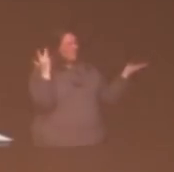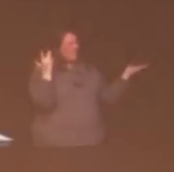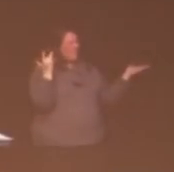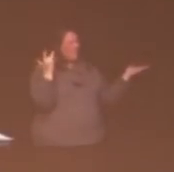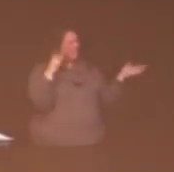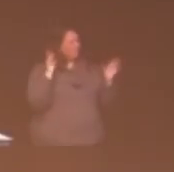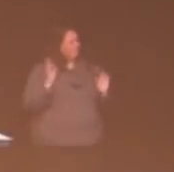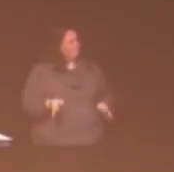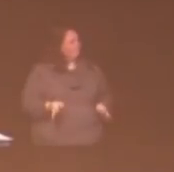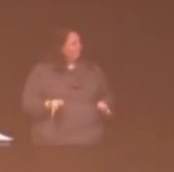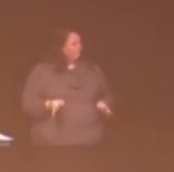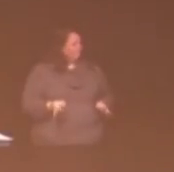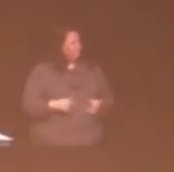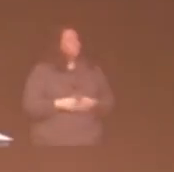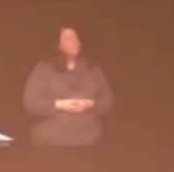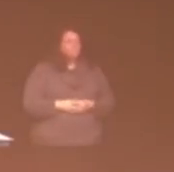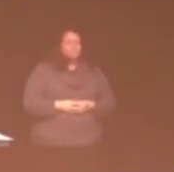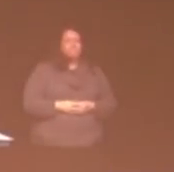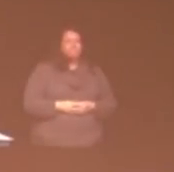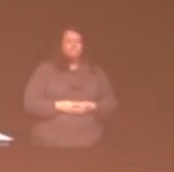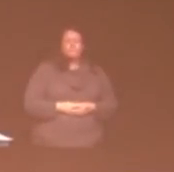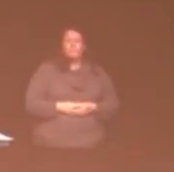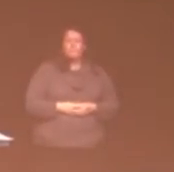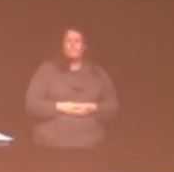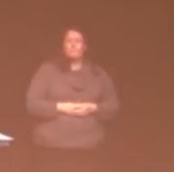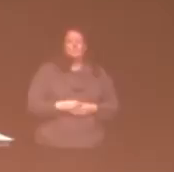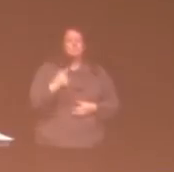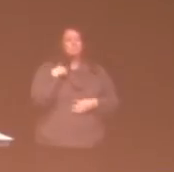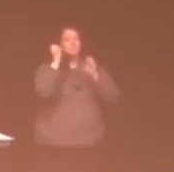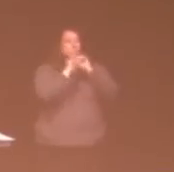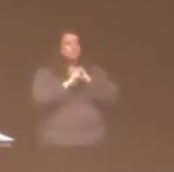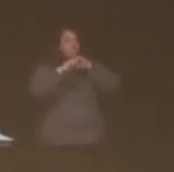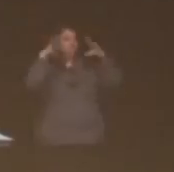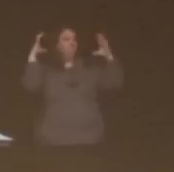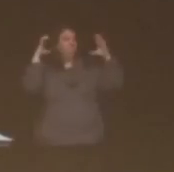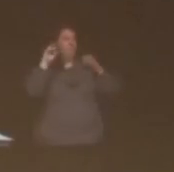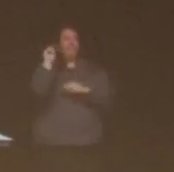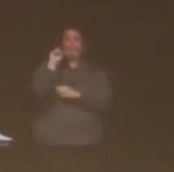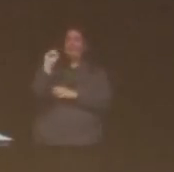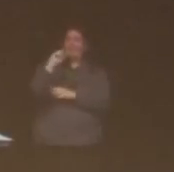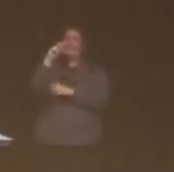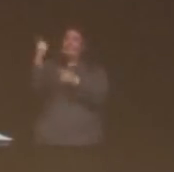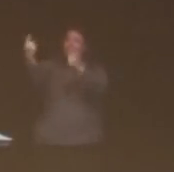on the screen and captioned. The reason that I chose